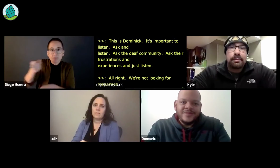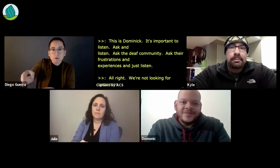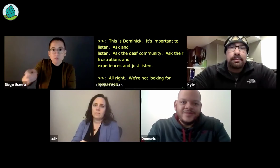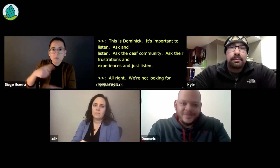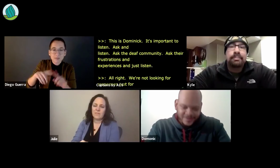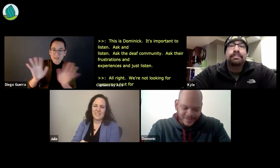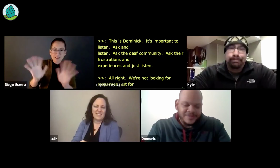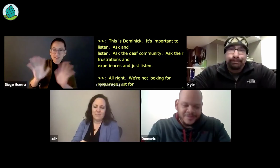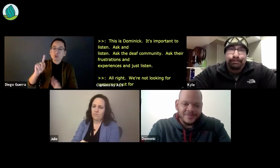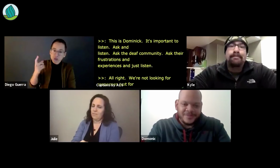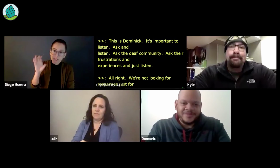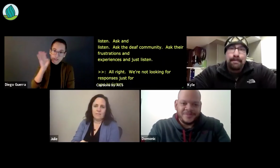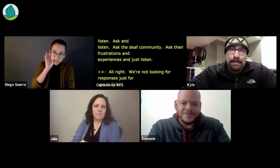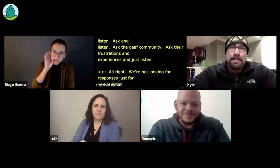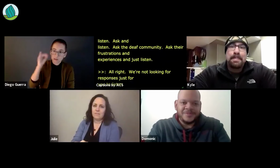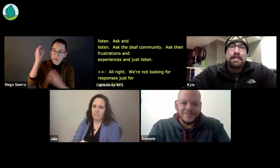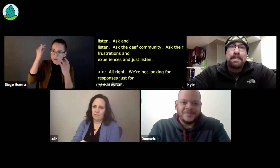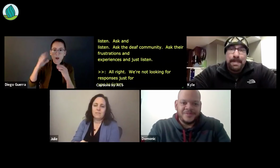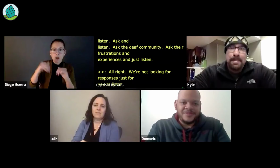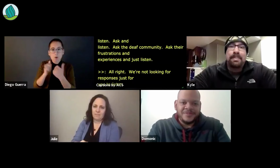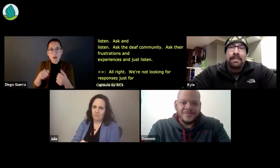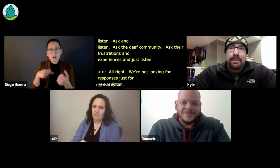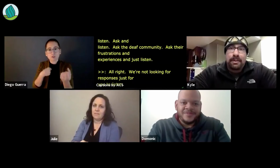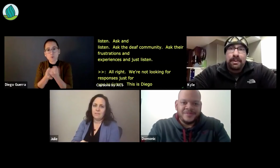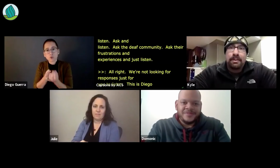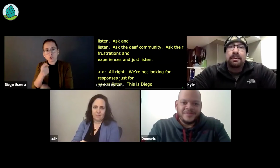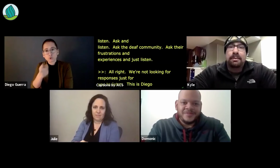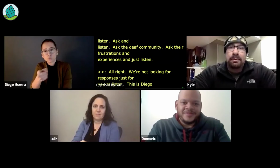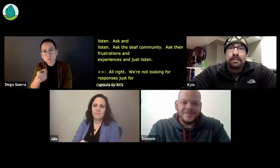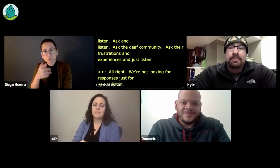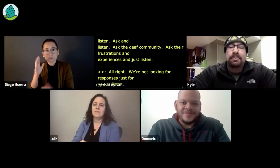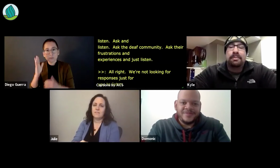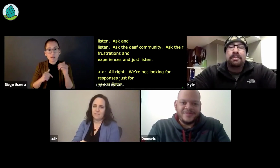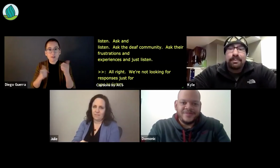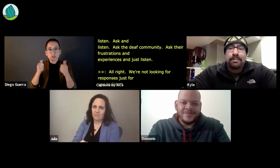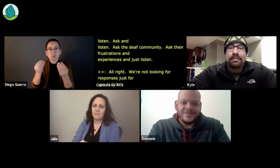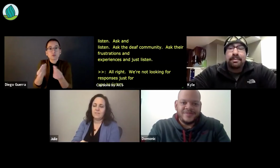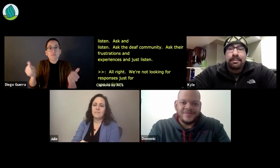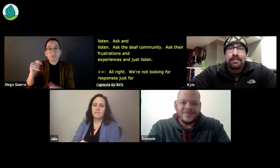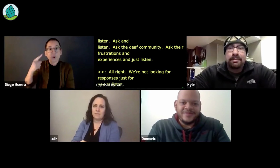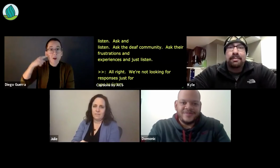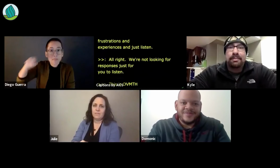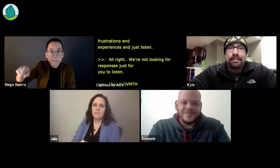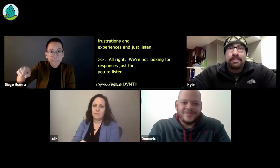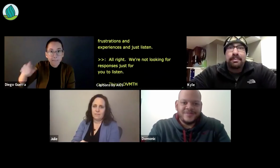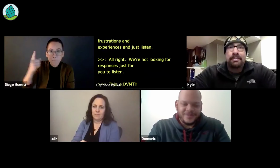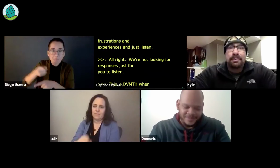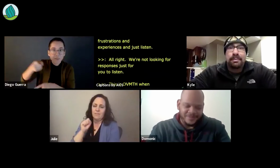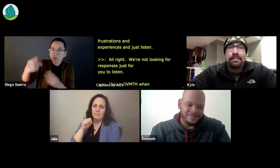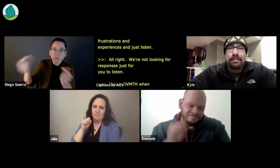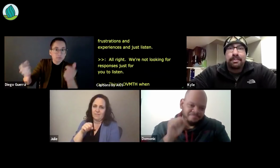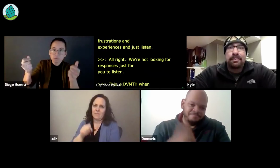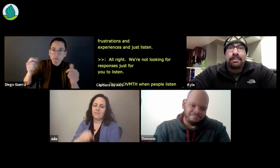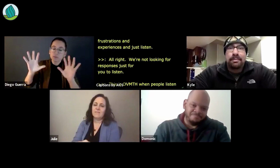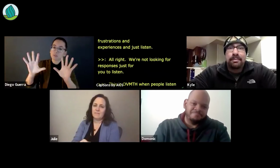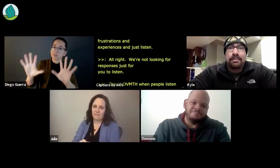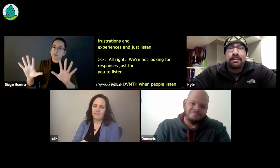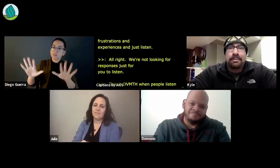they try to solve the issue, but what we're asking is just to hear us out. How can you support? And people look for a solution right away,